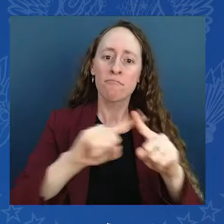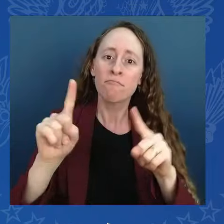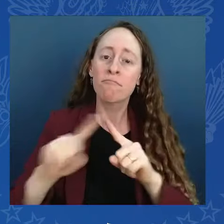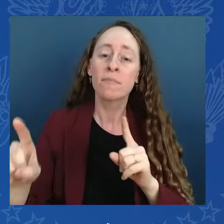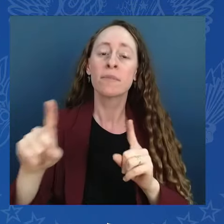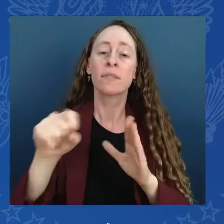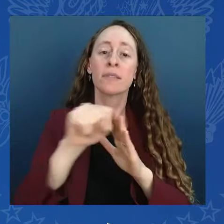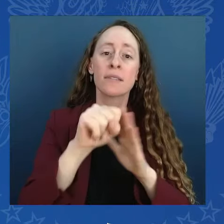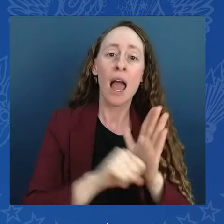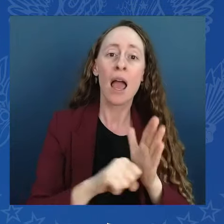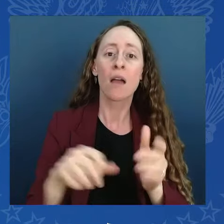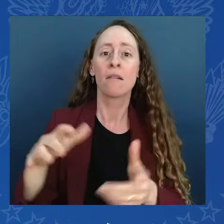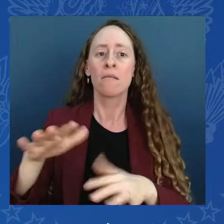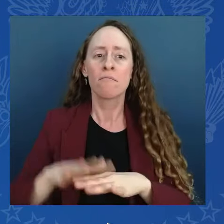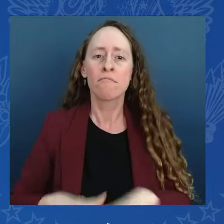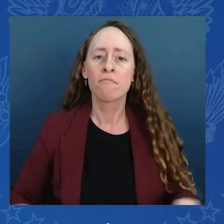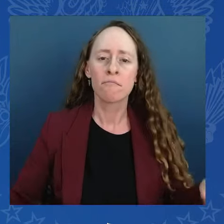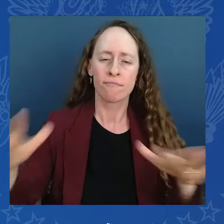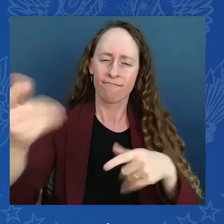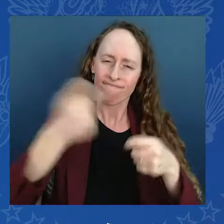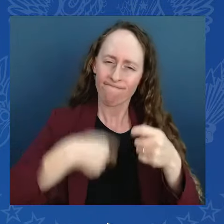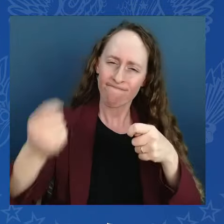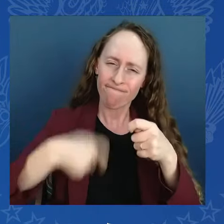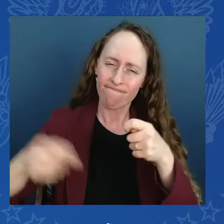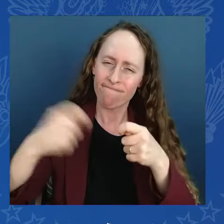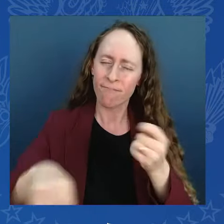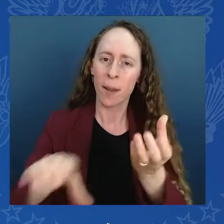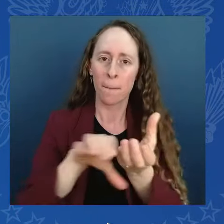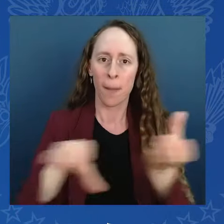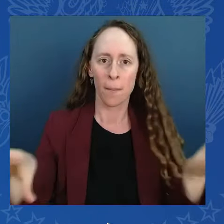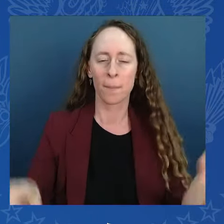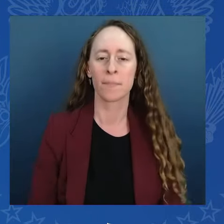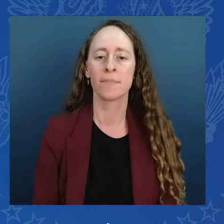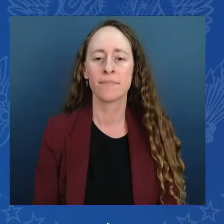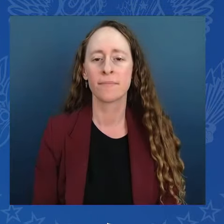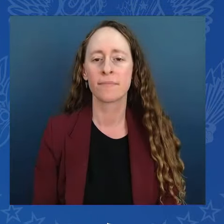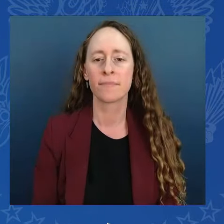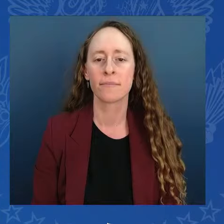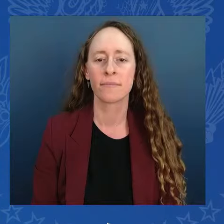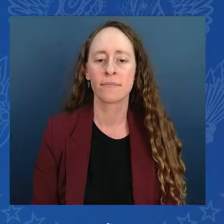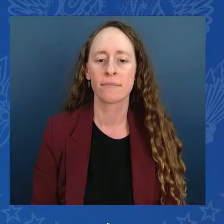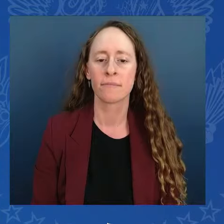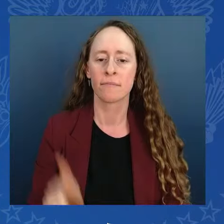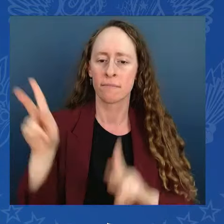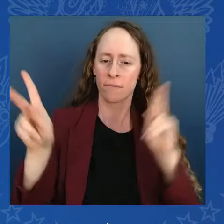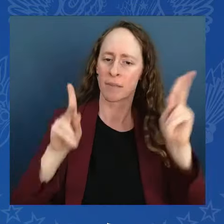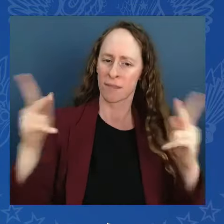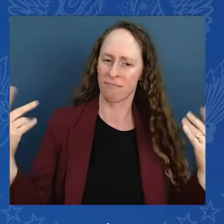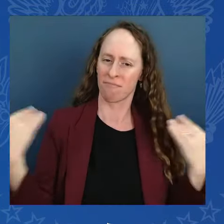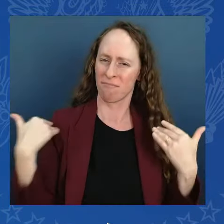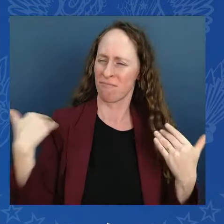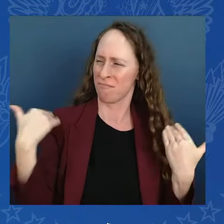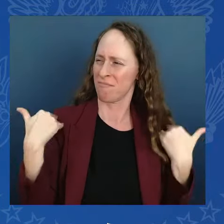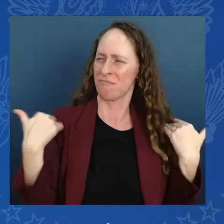Folks, people often asking me, "Why do we have lead pipes in the first place?" You probably ask yourself that. "How did that happen?"